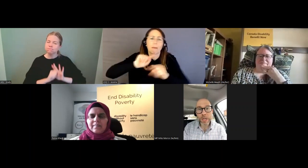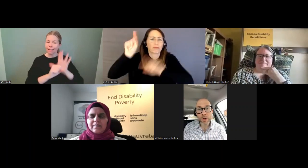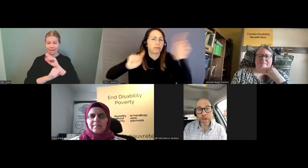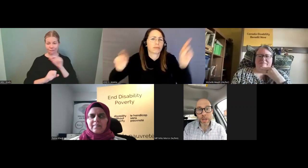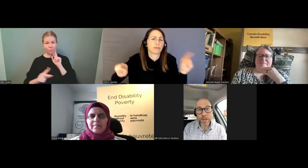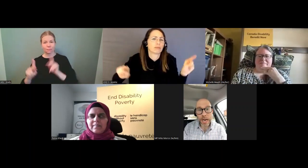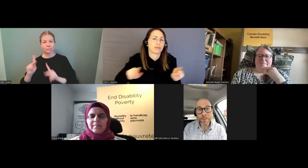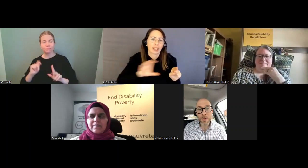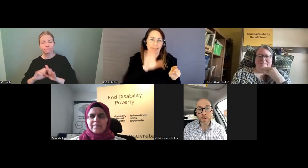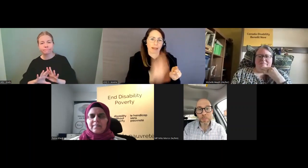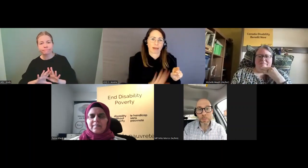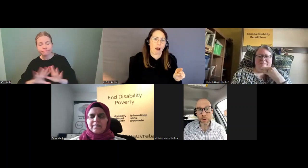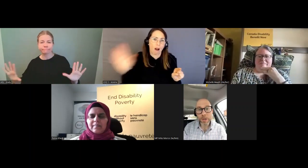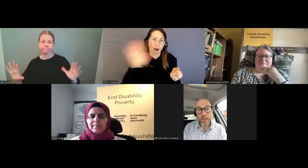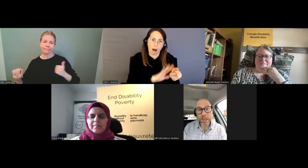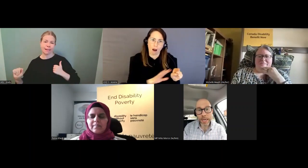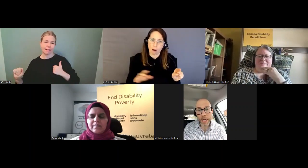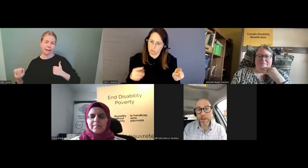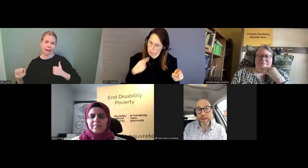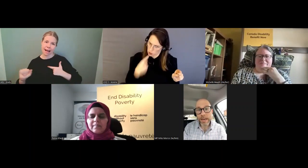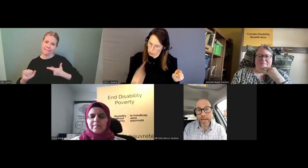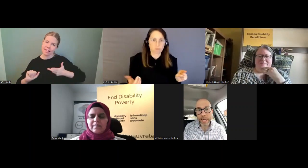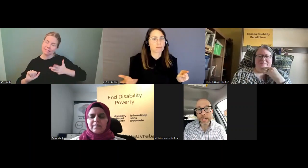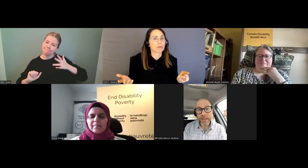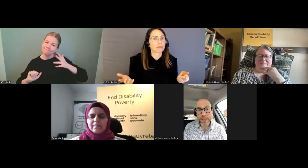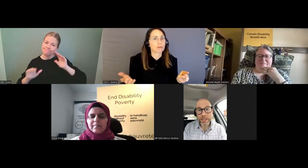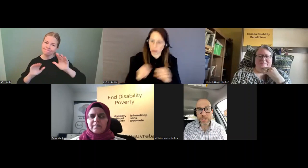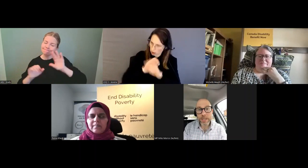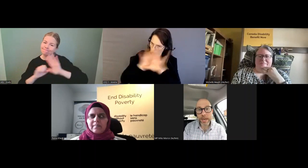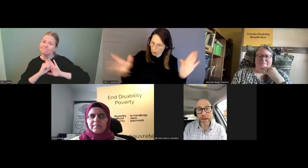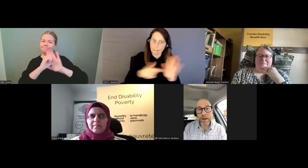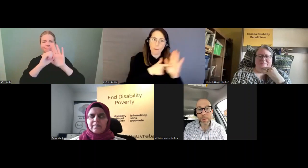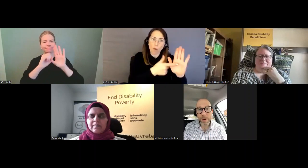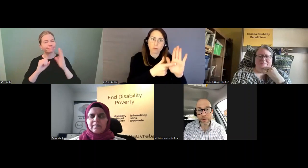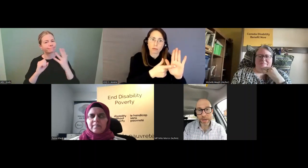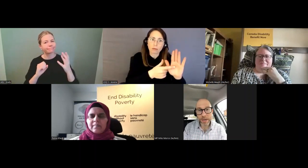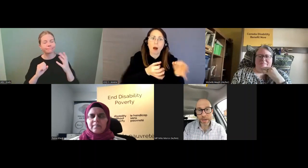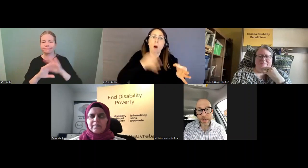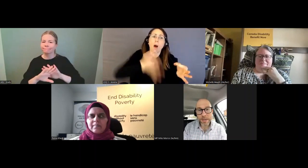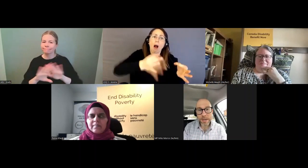ACCEPT MORE DELAYS TO END LEGISLATED POVERTY.